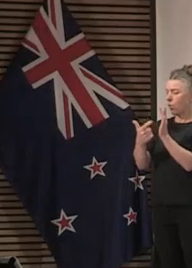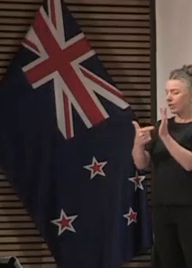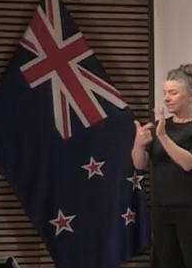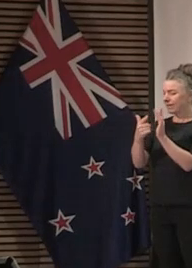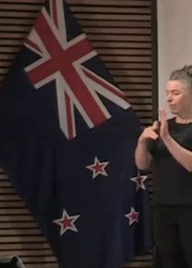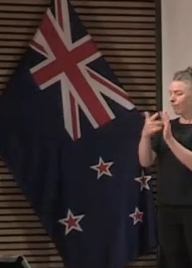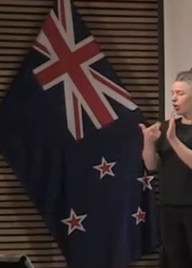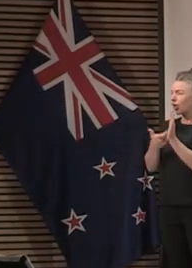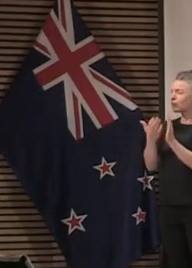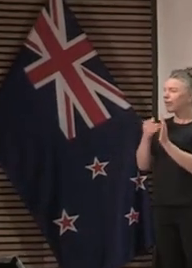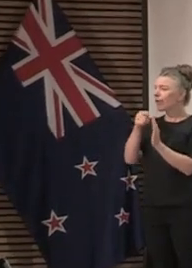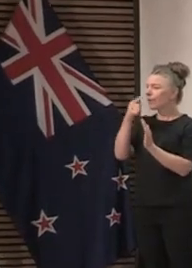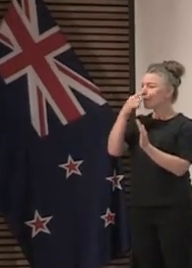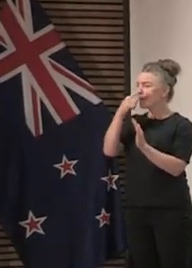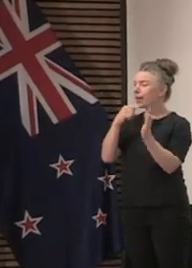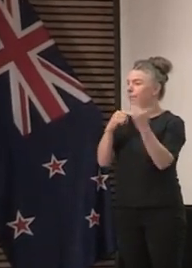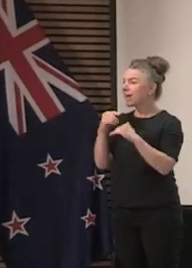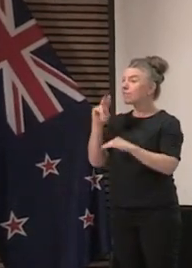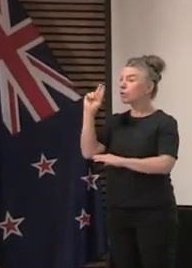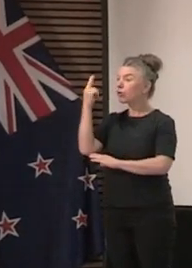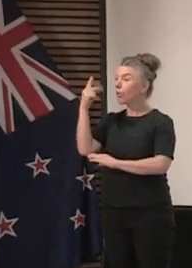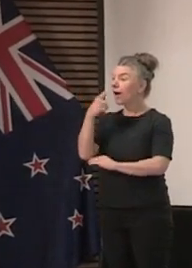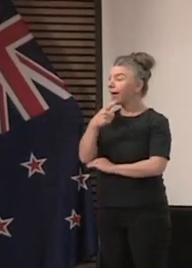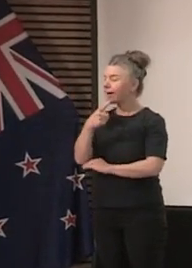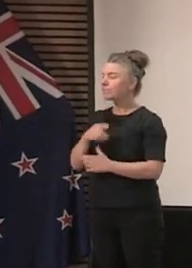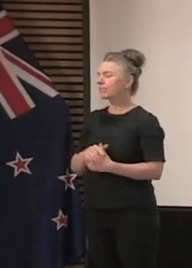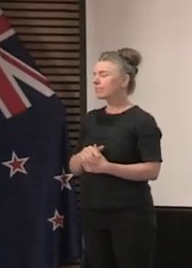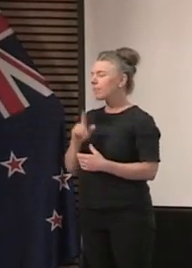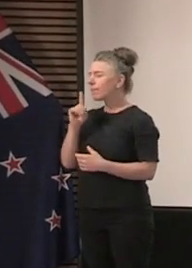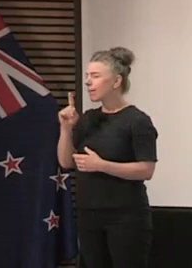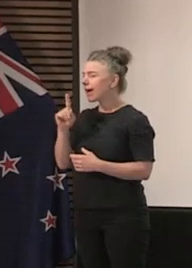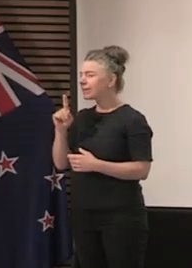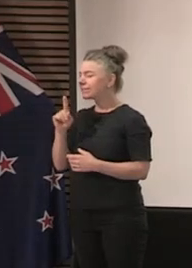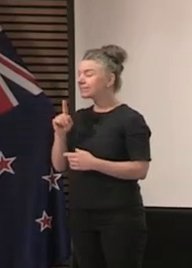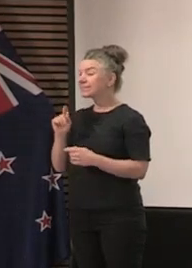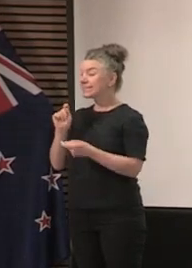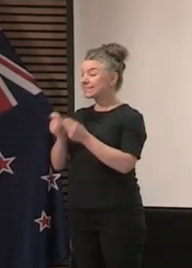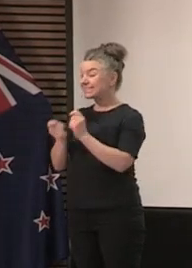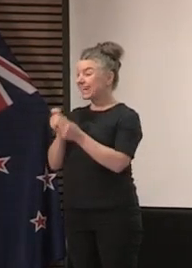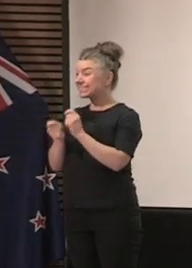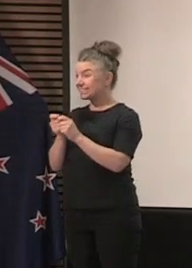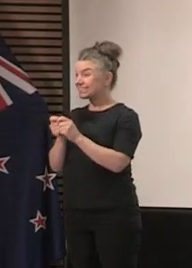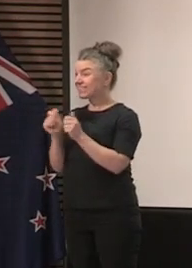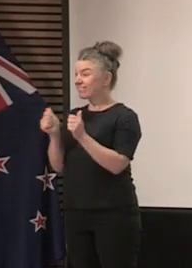cases of the Greg Mortimer ship that had been - where people had been repatriated